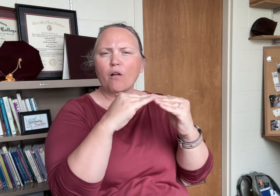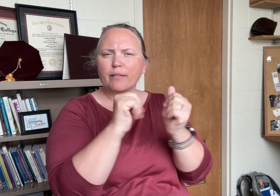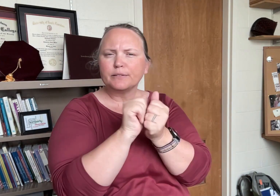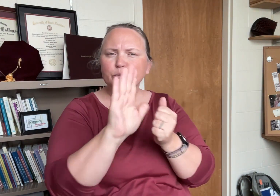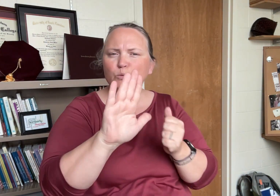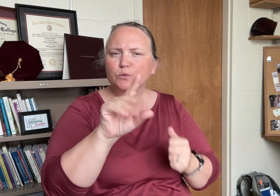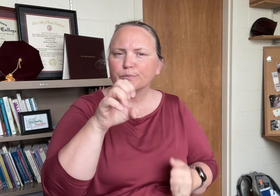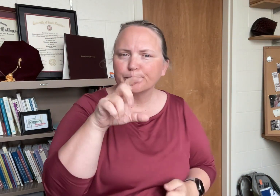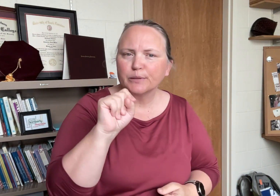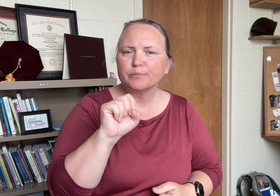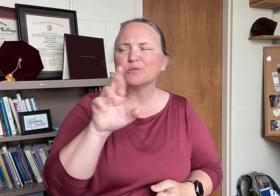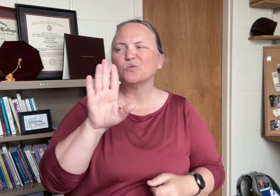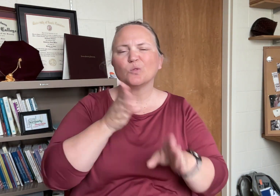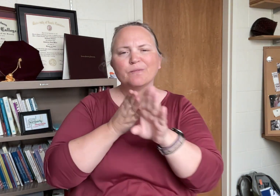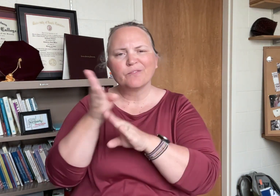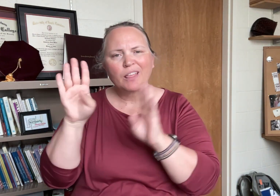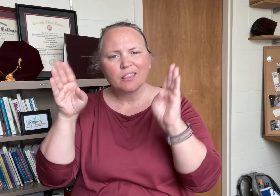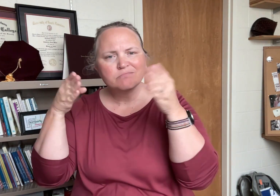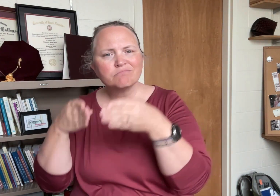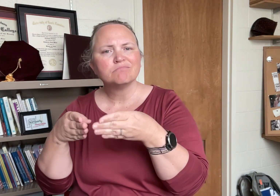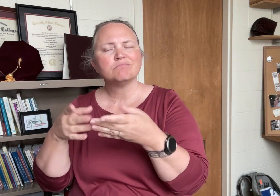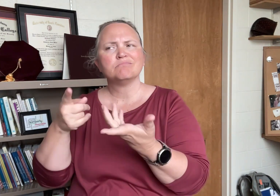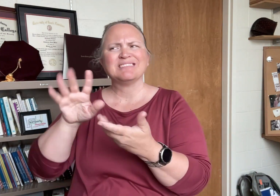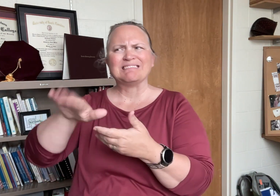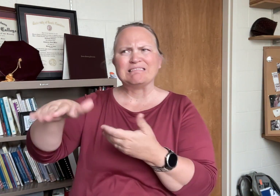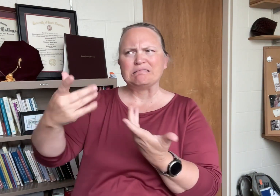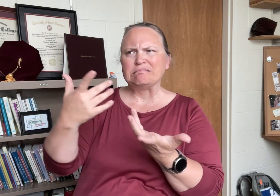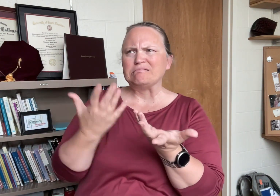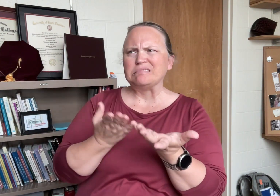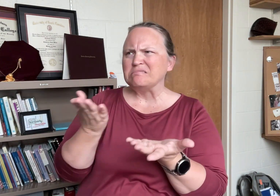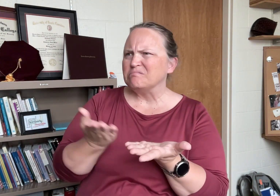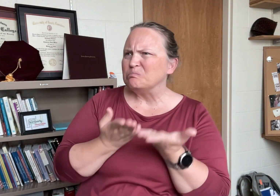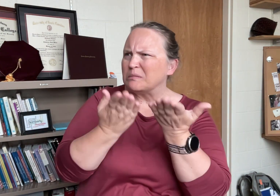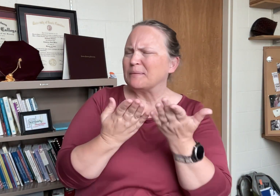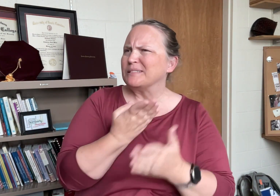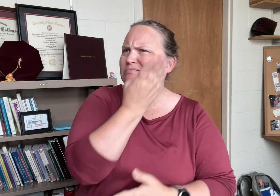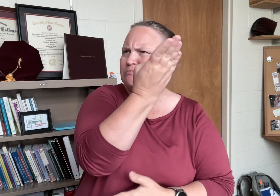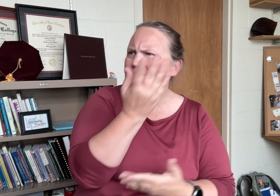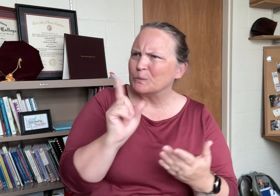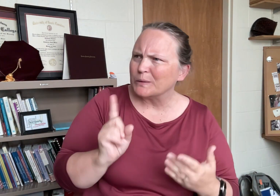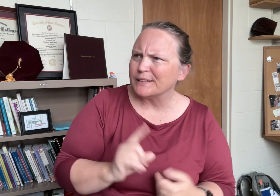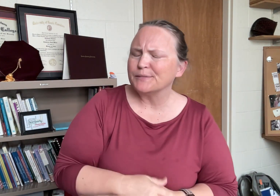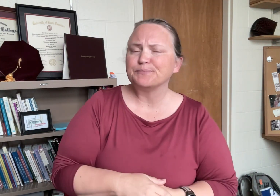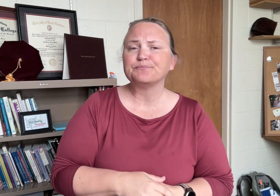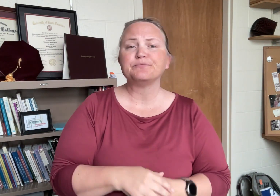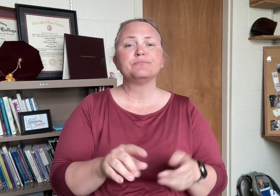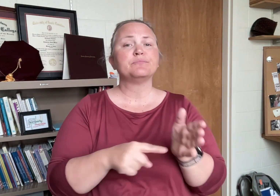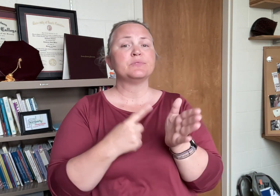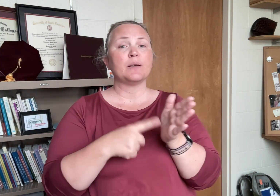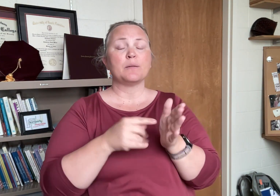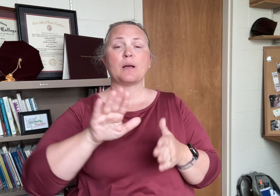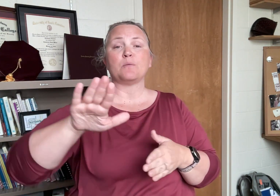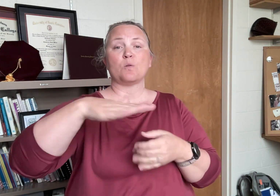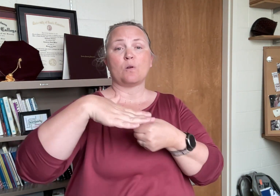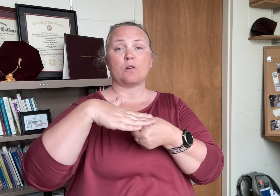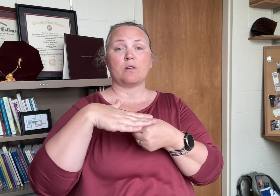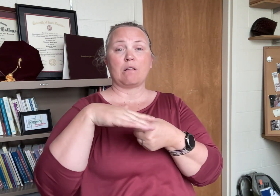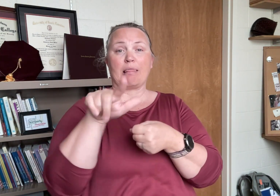article, multiple places, then you might want to reach out to a colleague and ask them if there's a better place to submit that article.